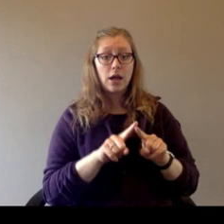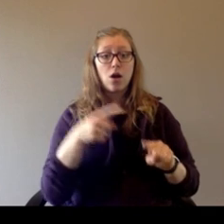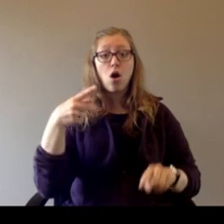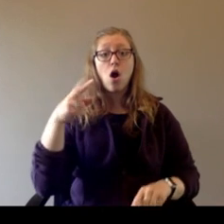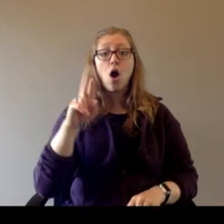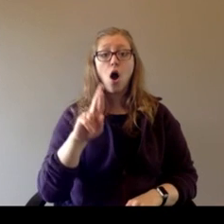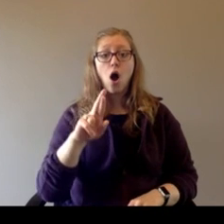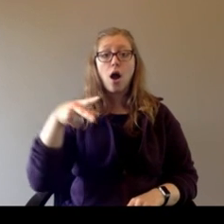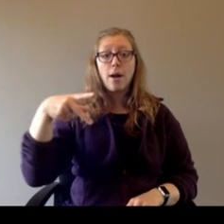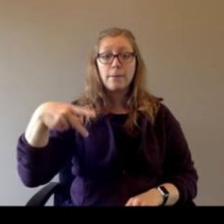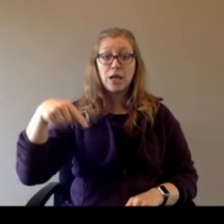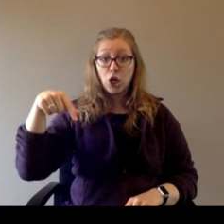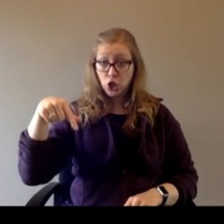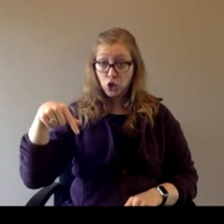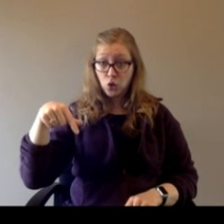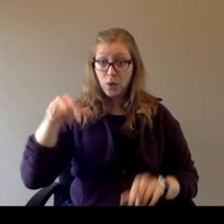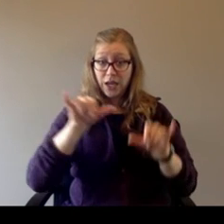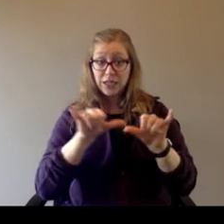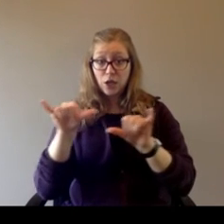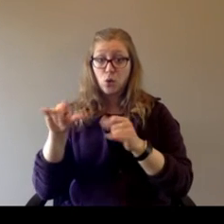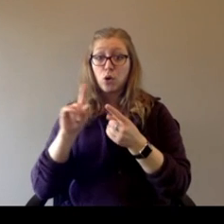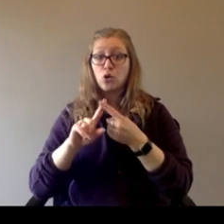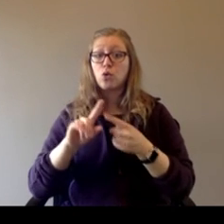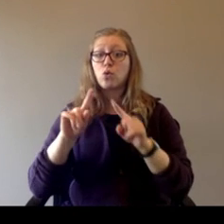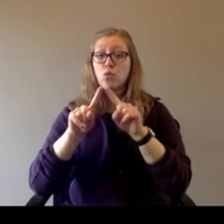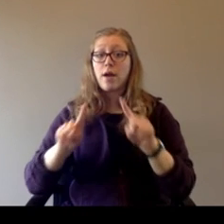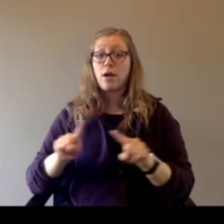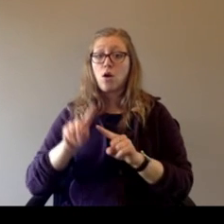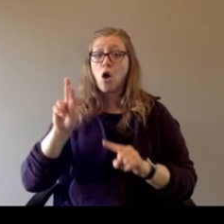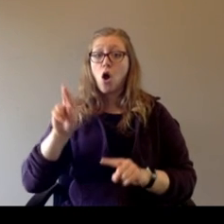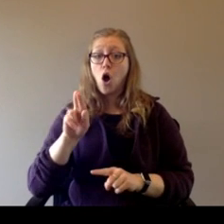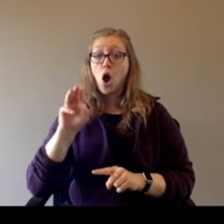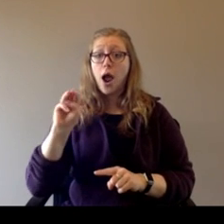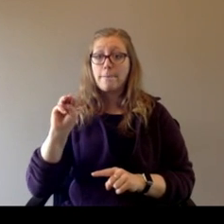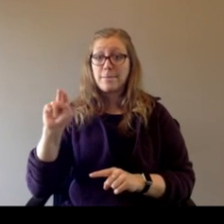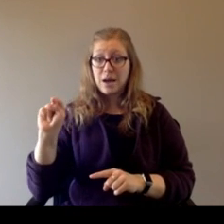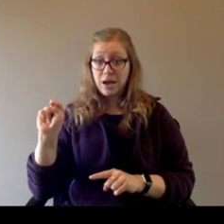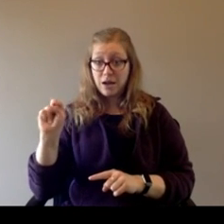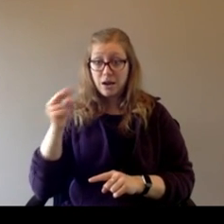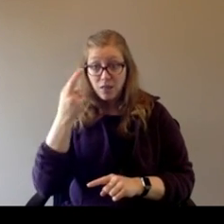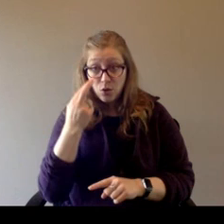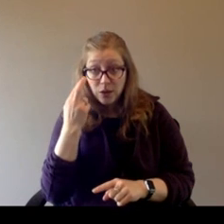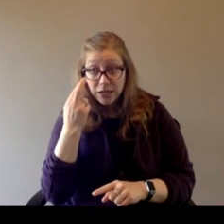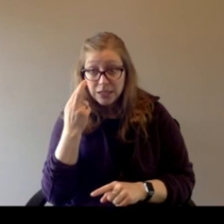[keyboard clicks] of congruent triangles.